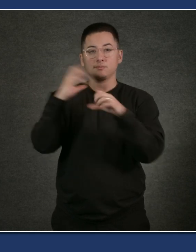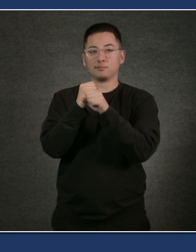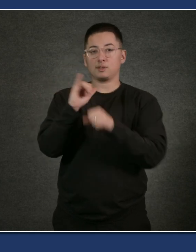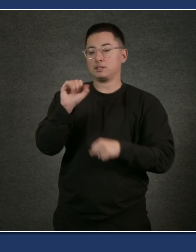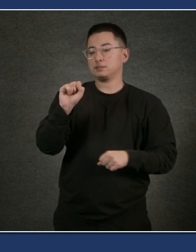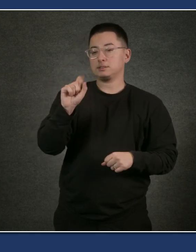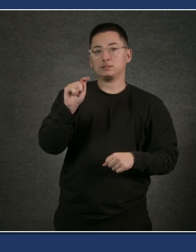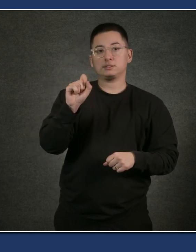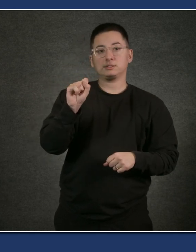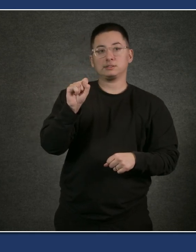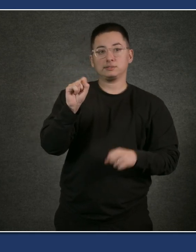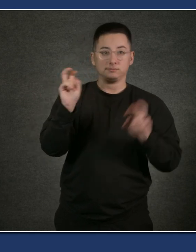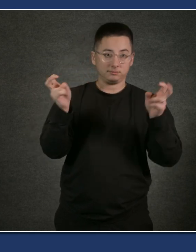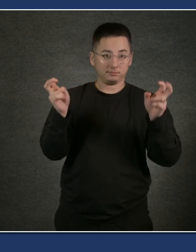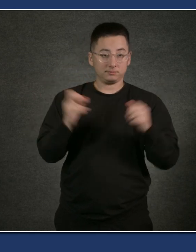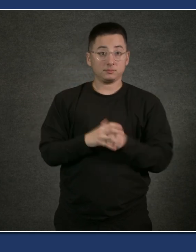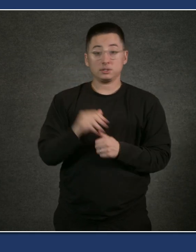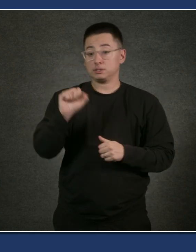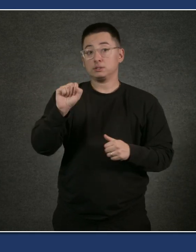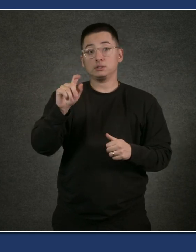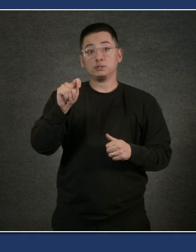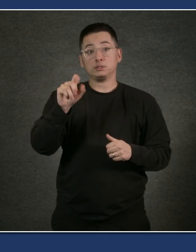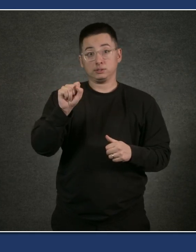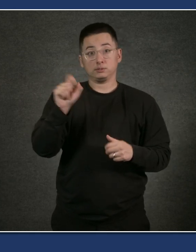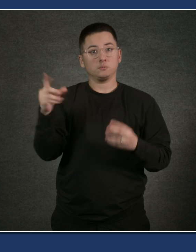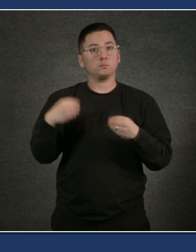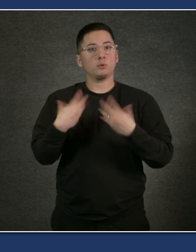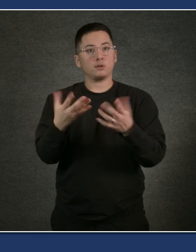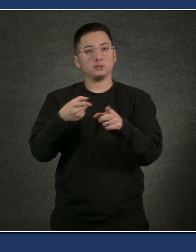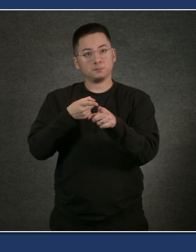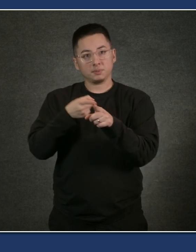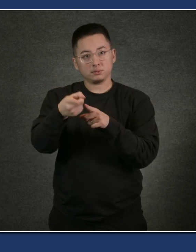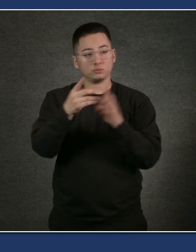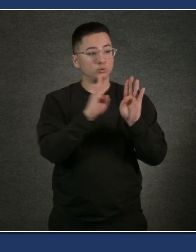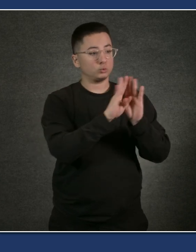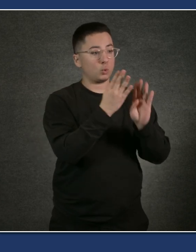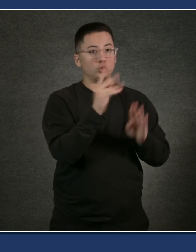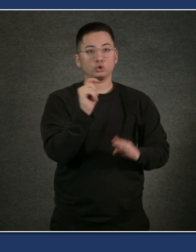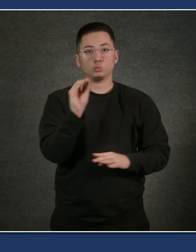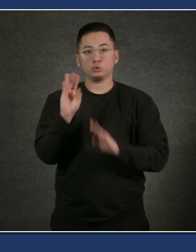STS provides specialized door-to-door services to people